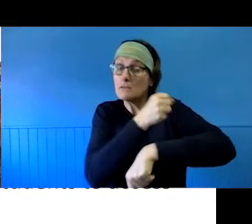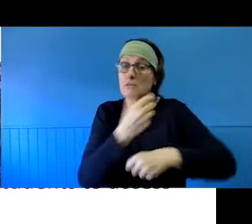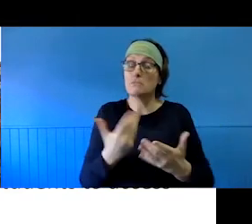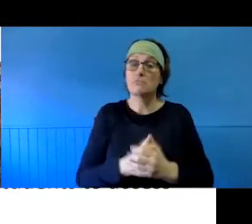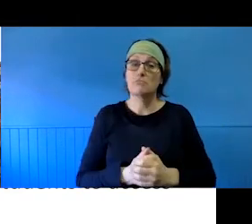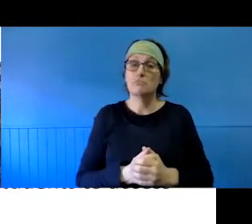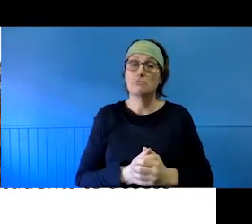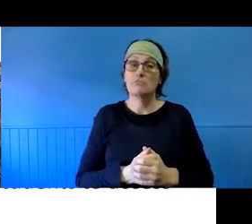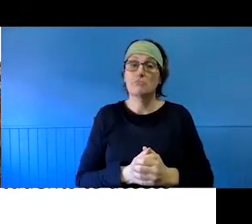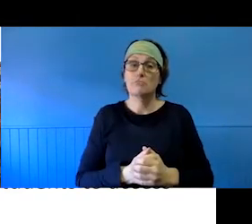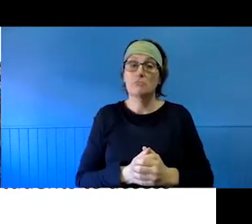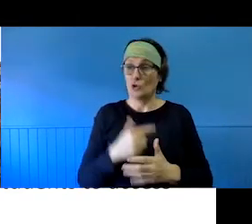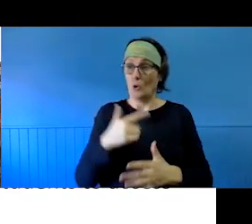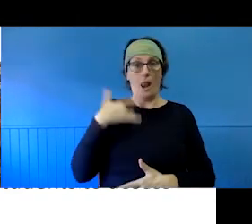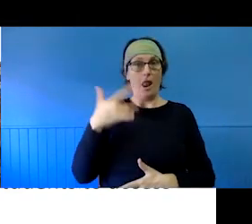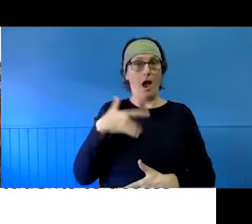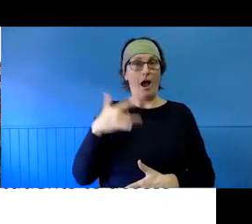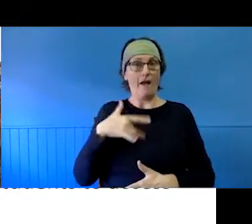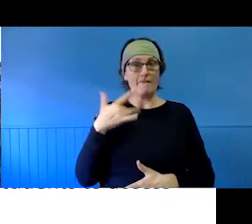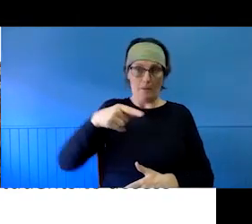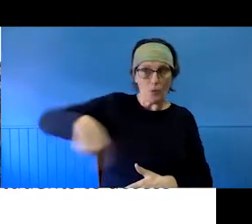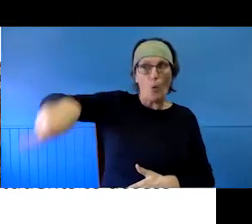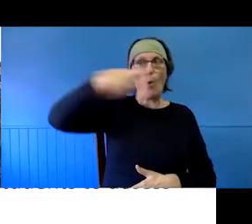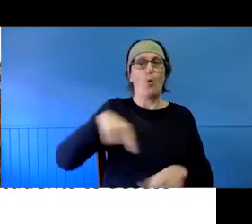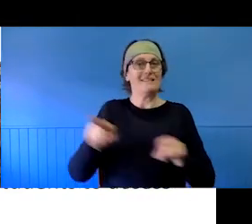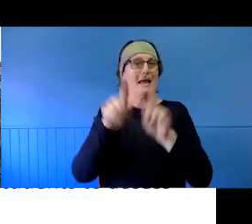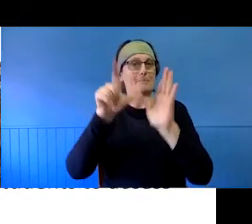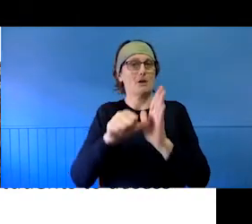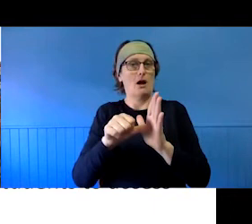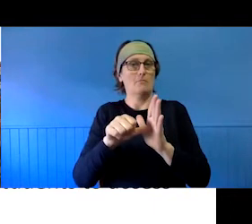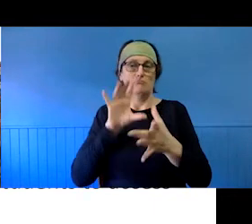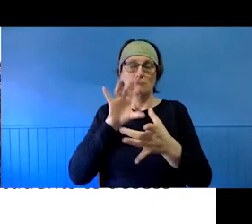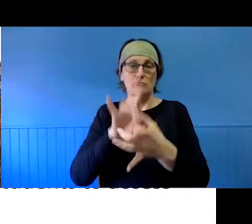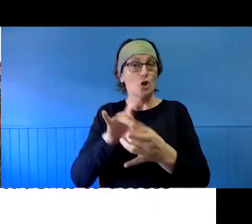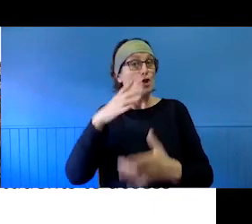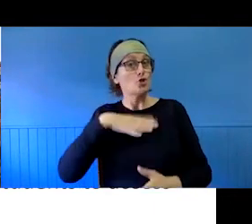means, are you having a live, synchronous session, do you need to have a password-protected Zoom link?